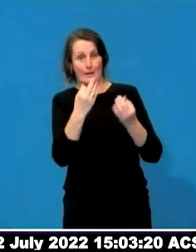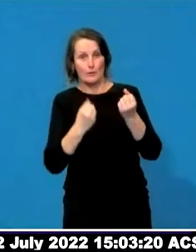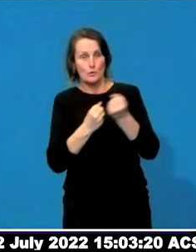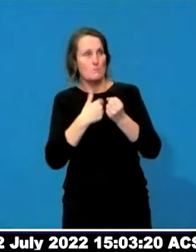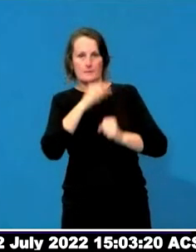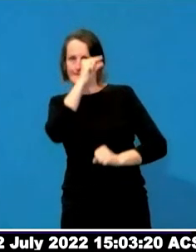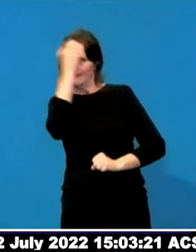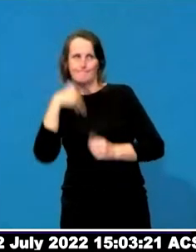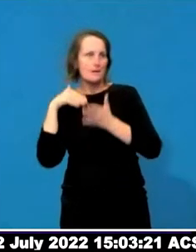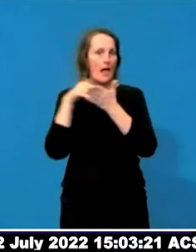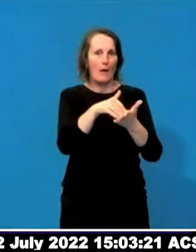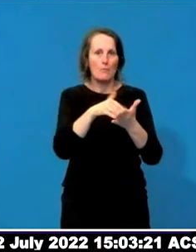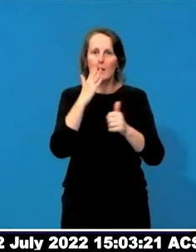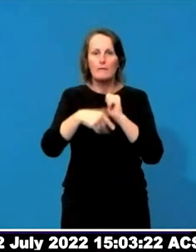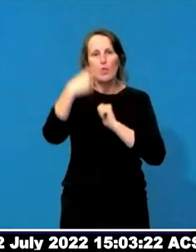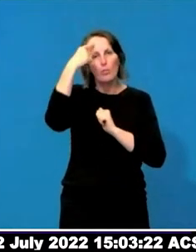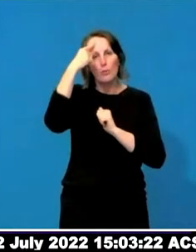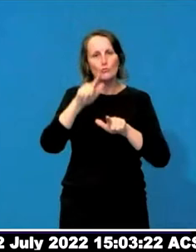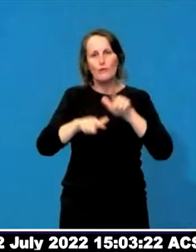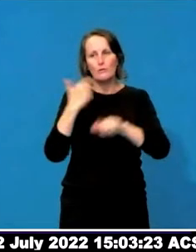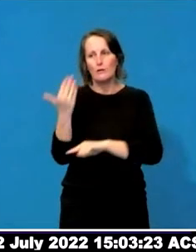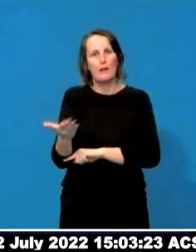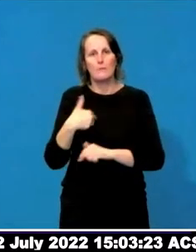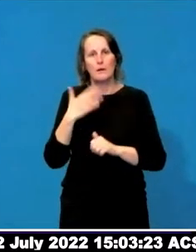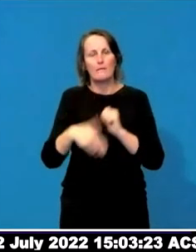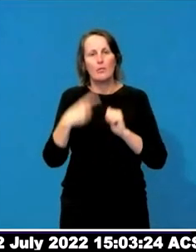Ms Houghton, the Royal Commission received an email